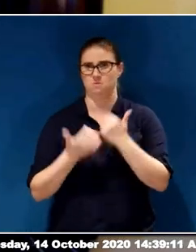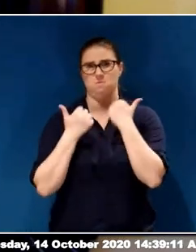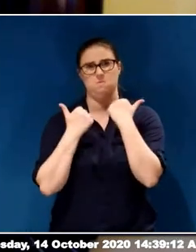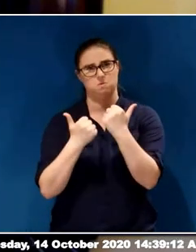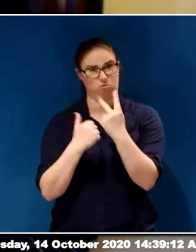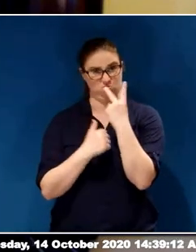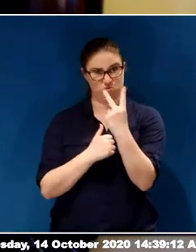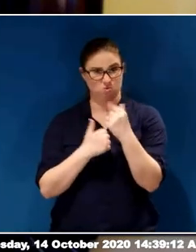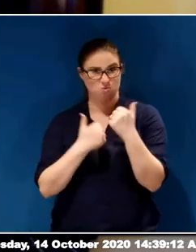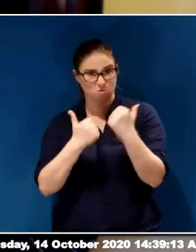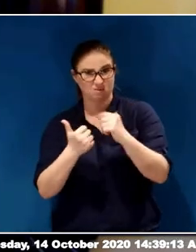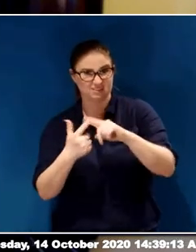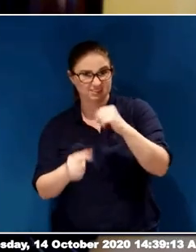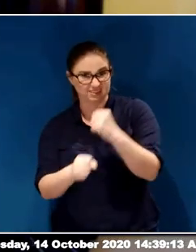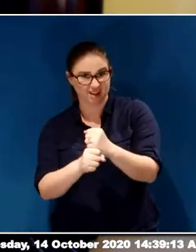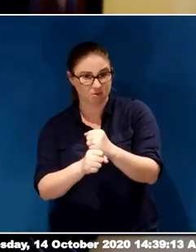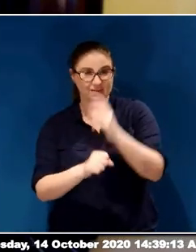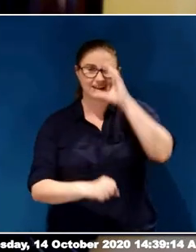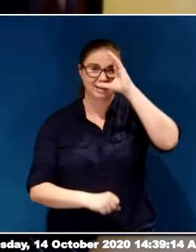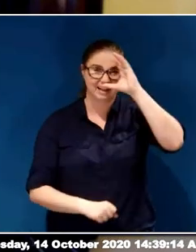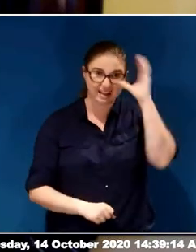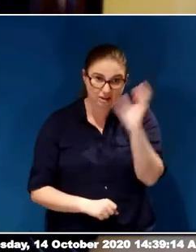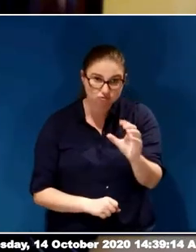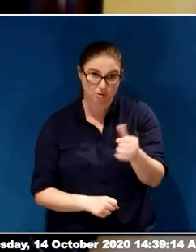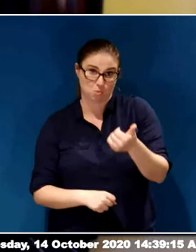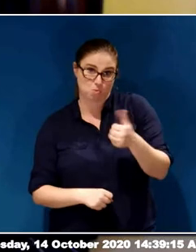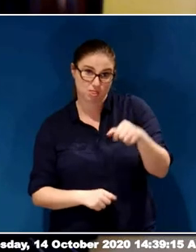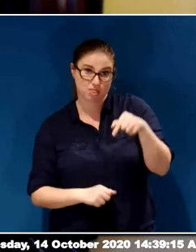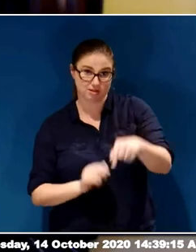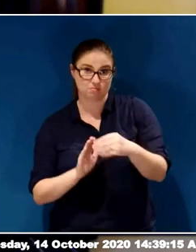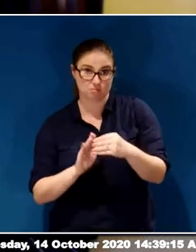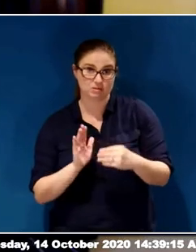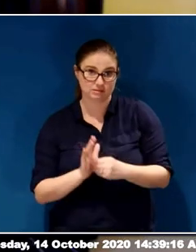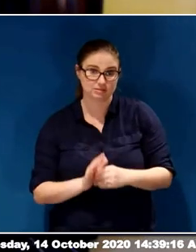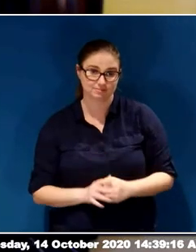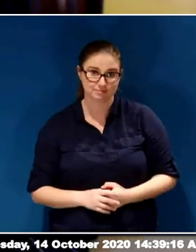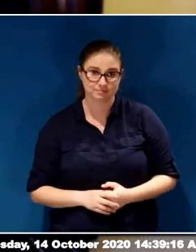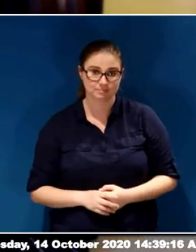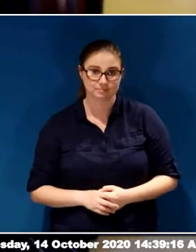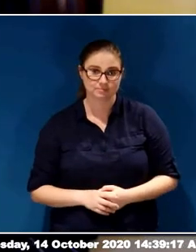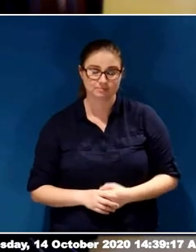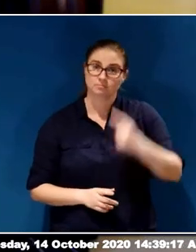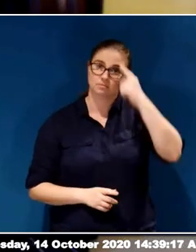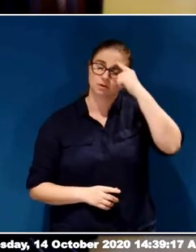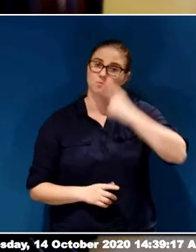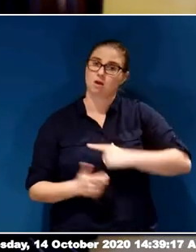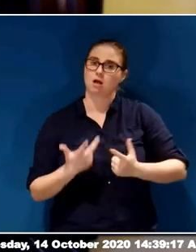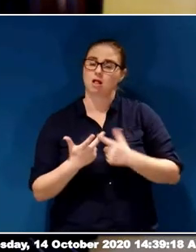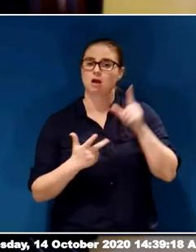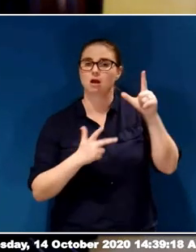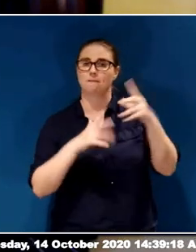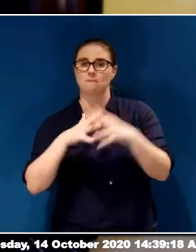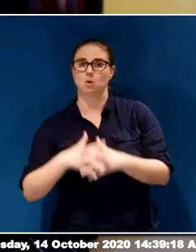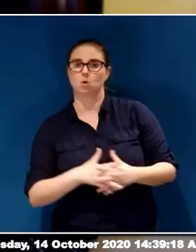I think another reason that the United States is a useful example is that, like Australia, it's a federated system.